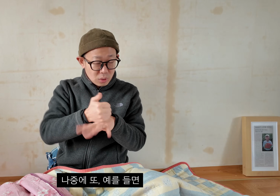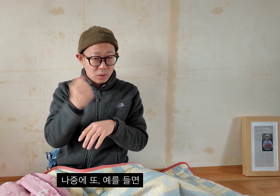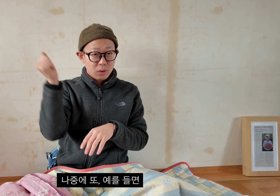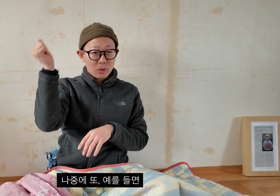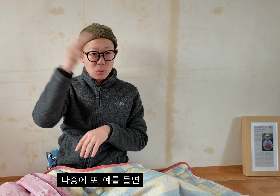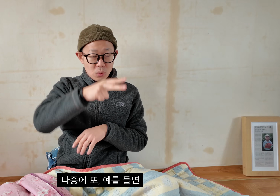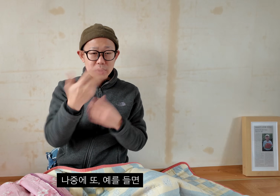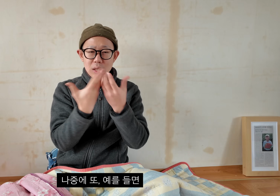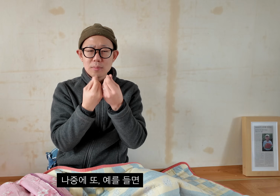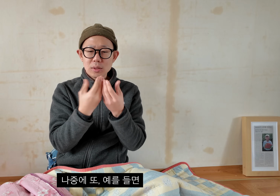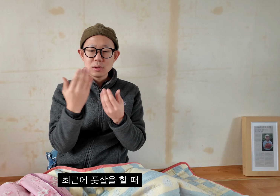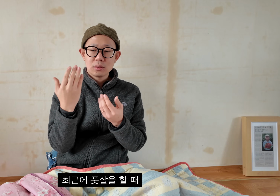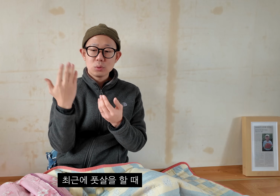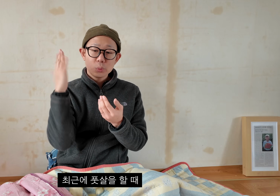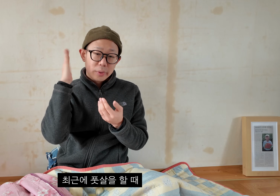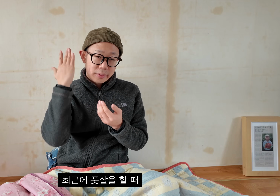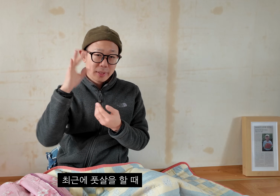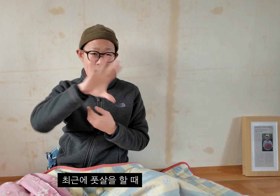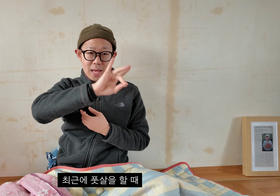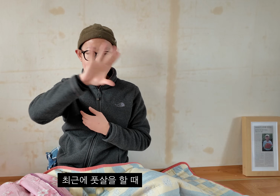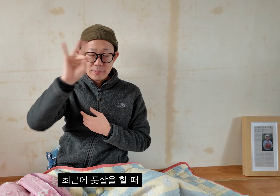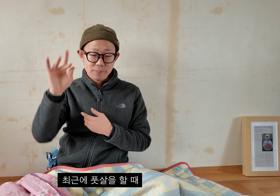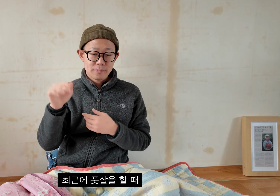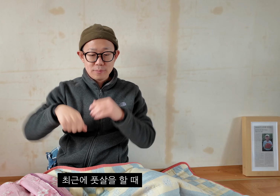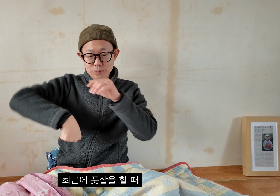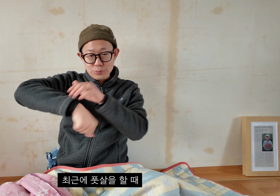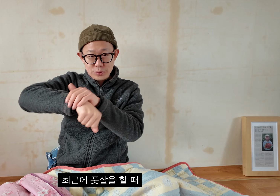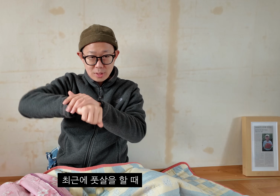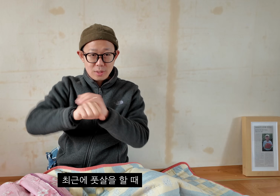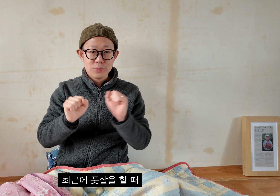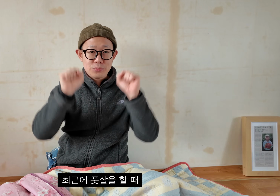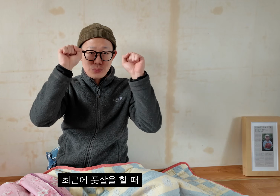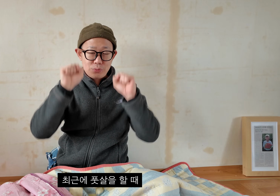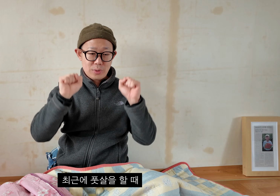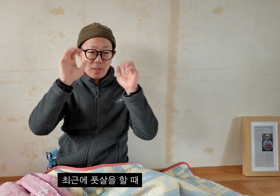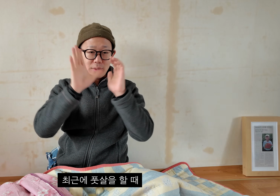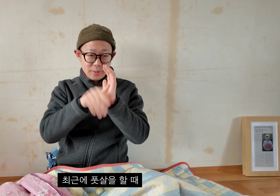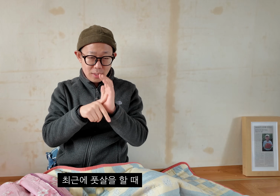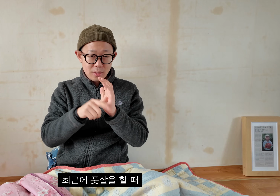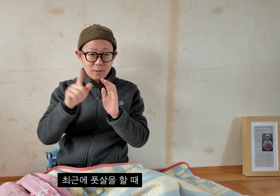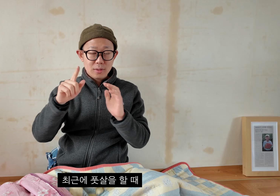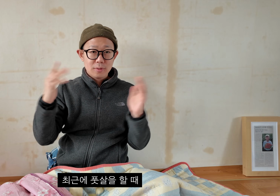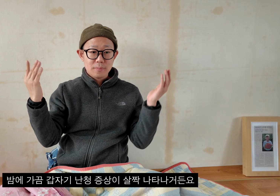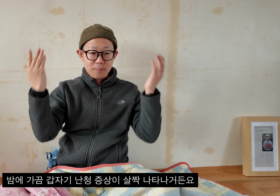For example, while playing futsal,